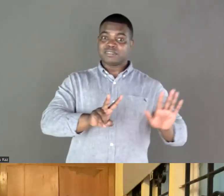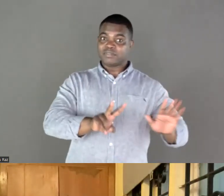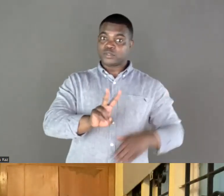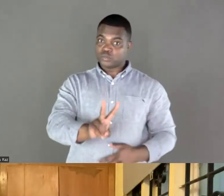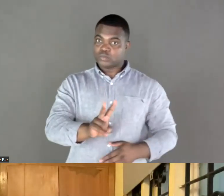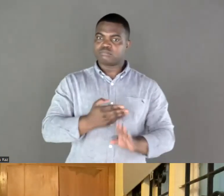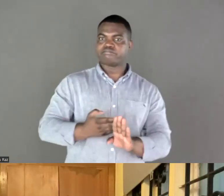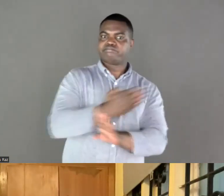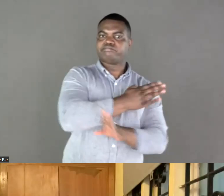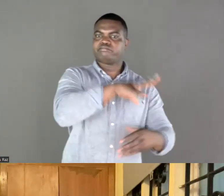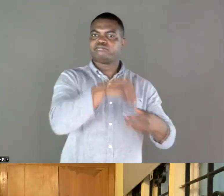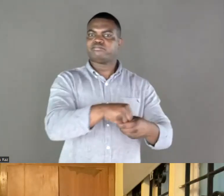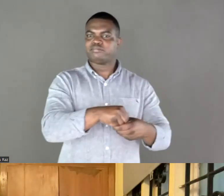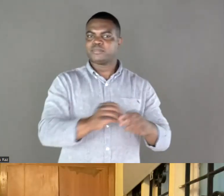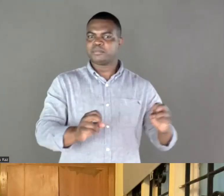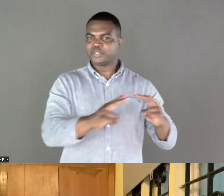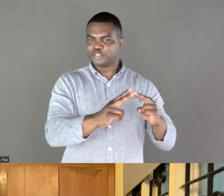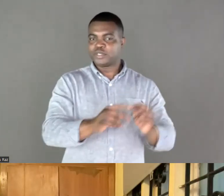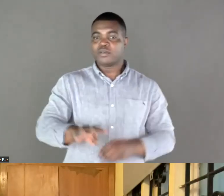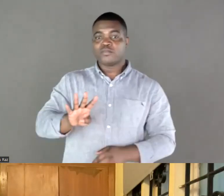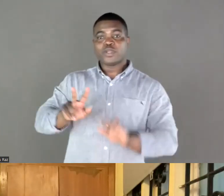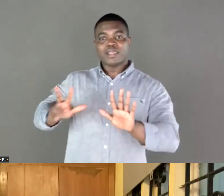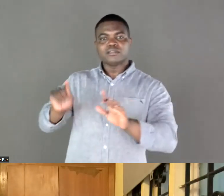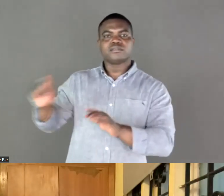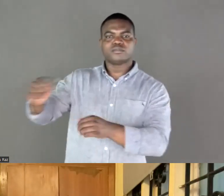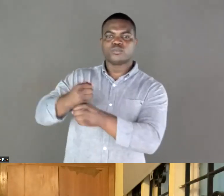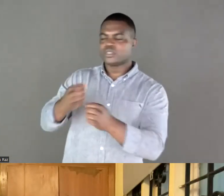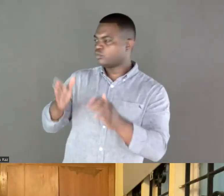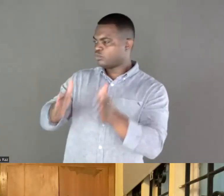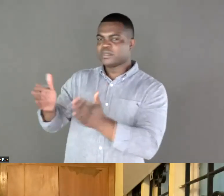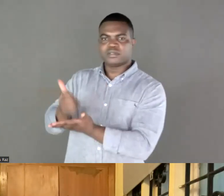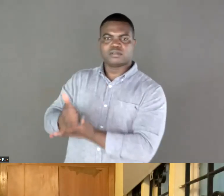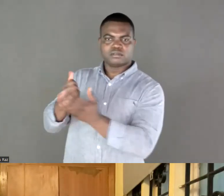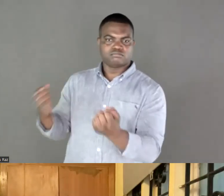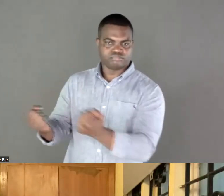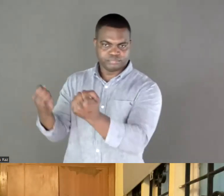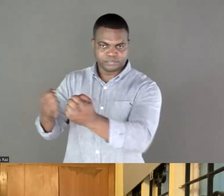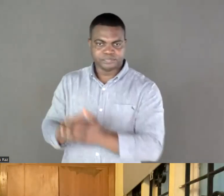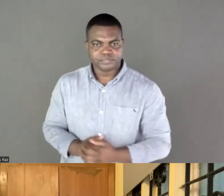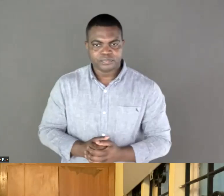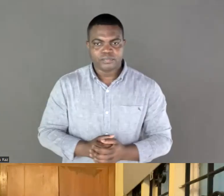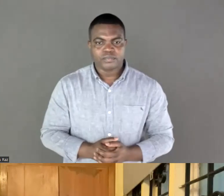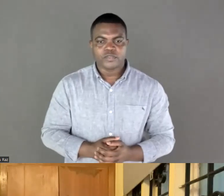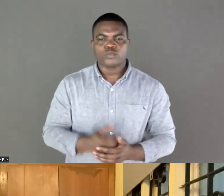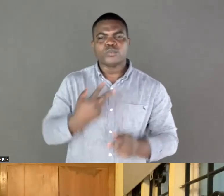of stakeholders from the humanitarian actors. So for example, balancing geographical locations,